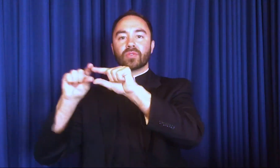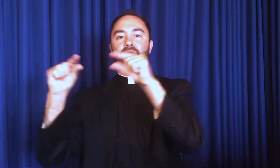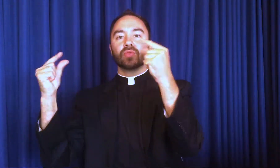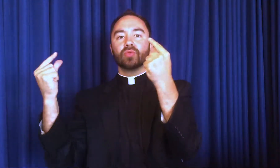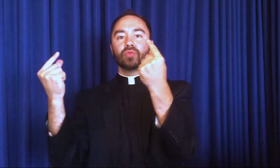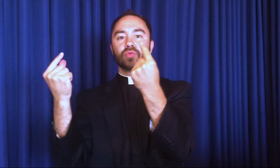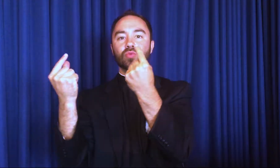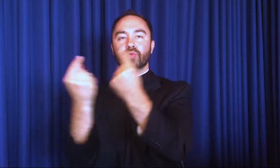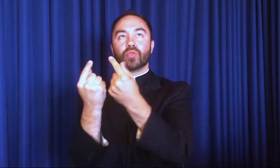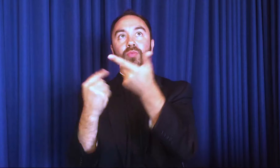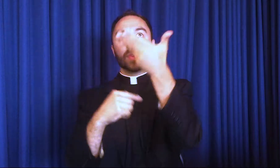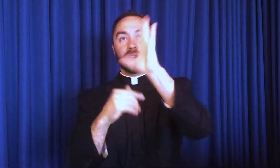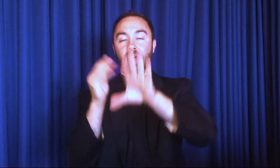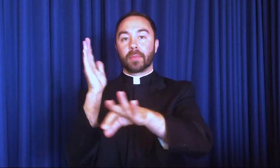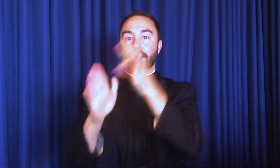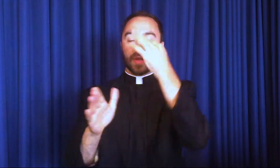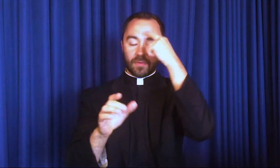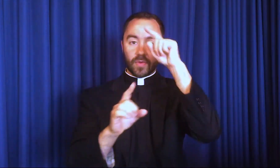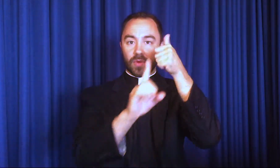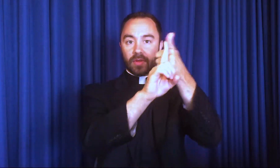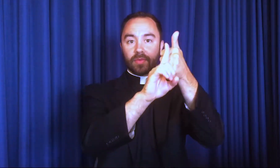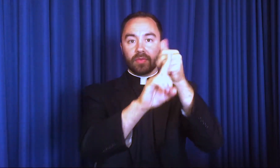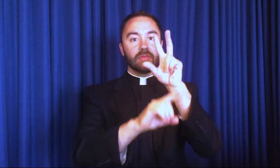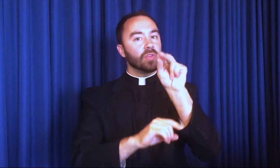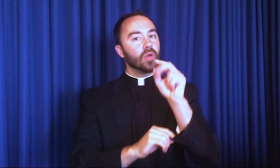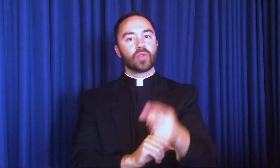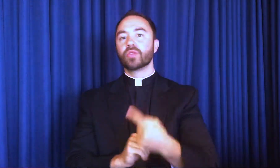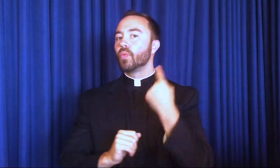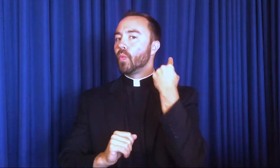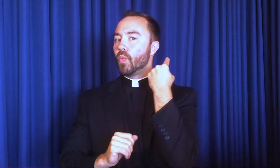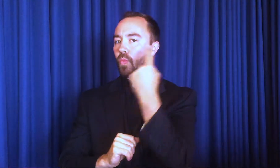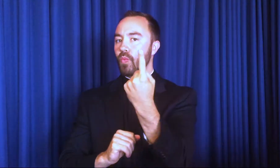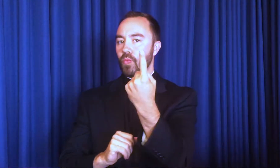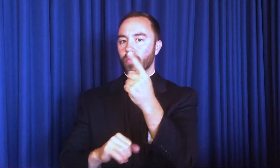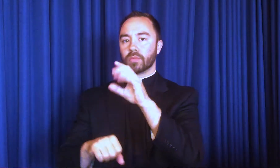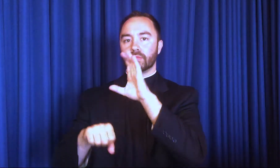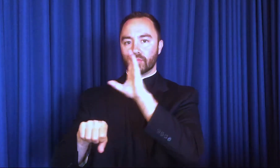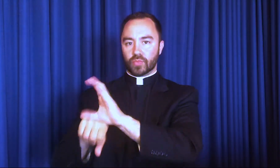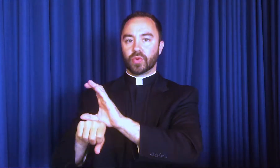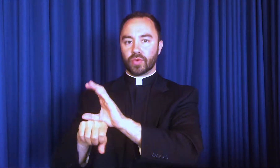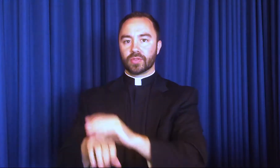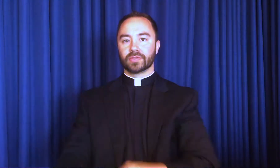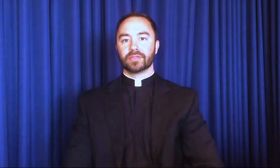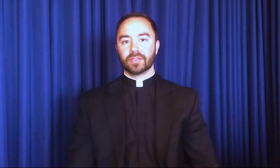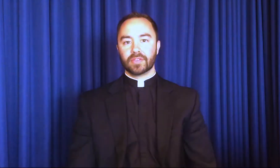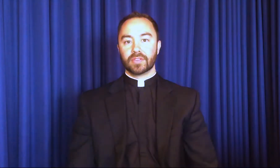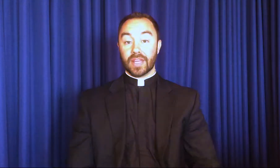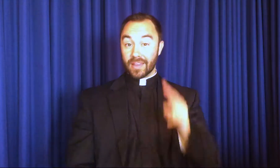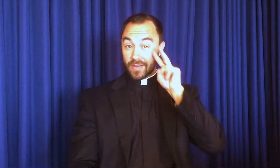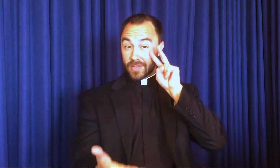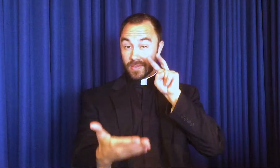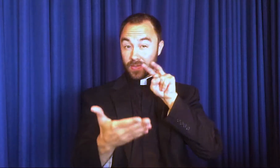is that there are not many many many different groups of people of God.